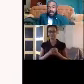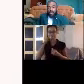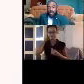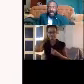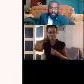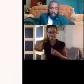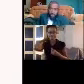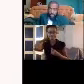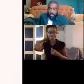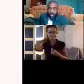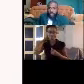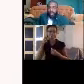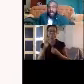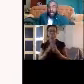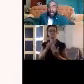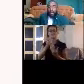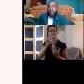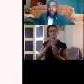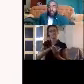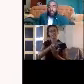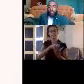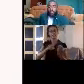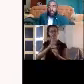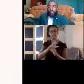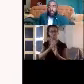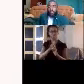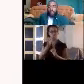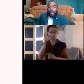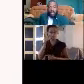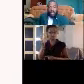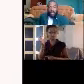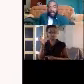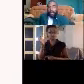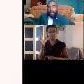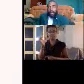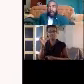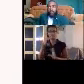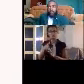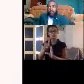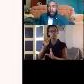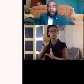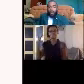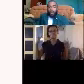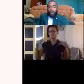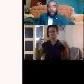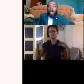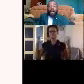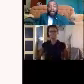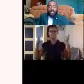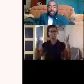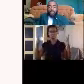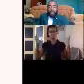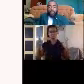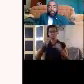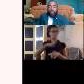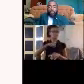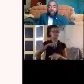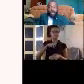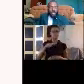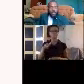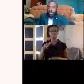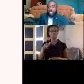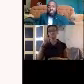So cancel culture, quitting, we're not going to do it, another mural, we're just gonna